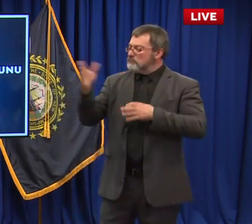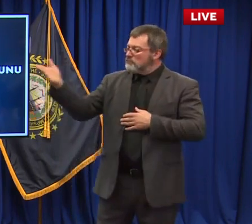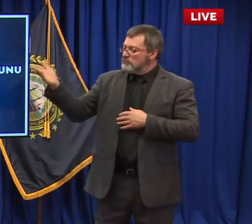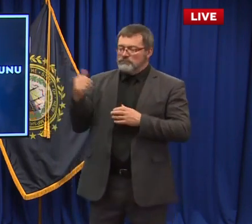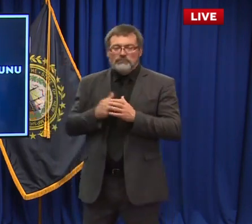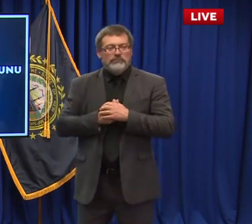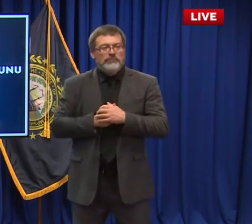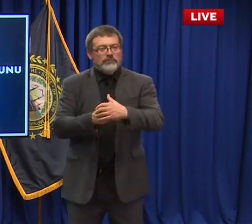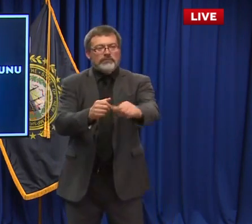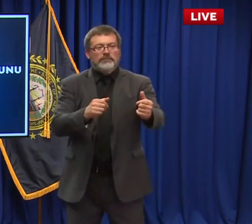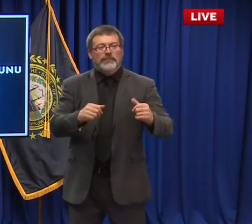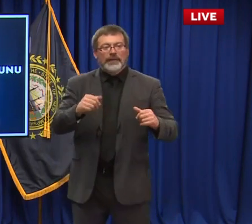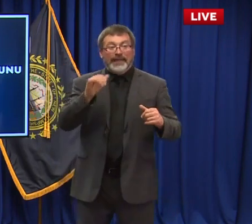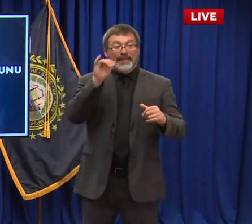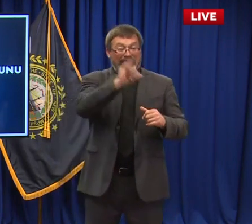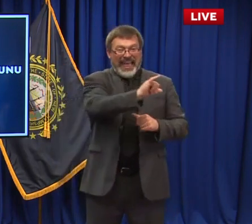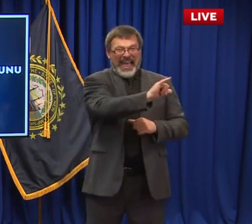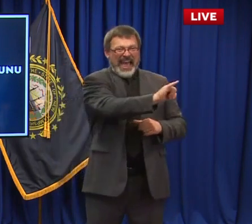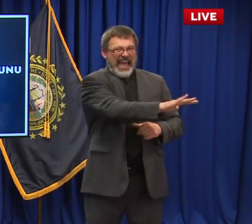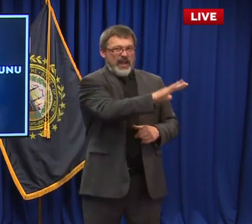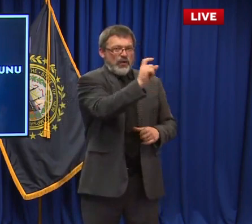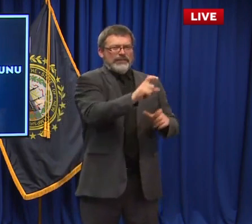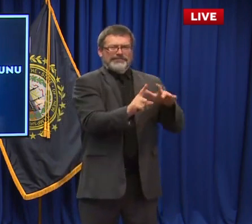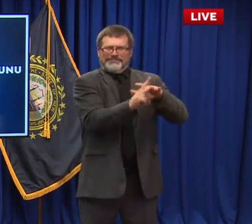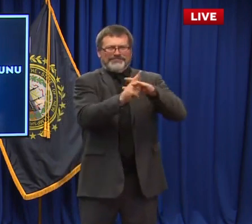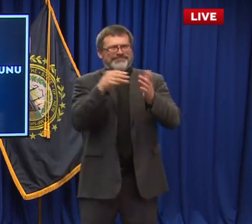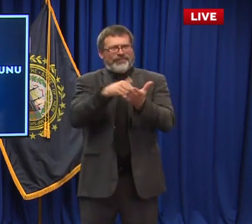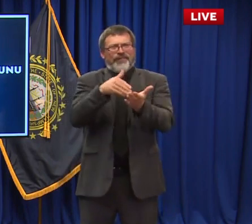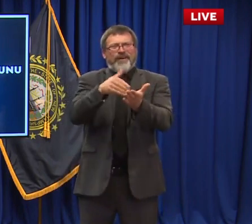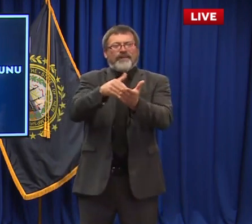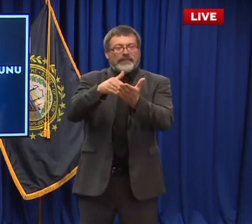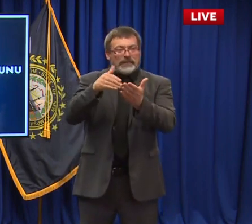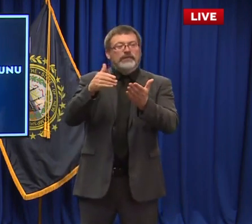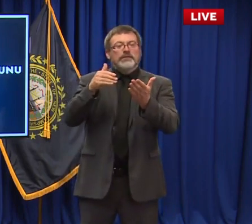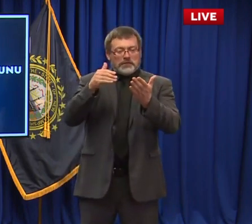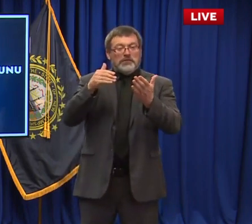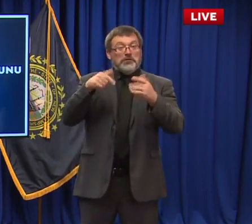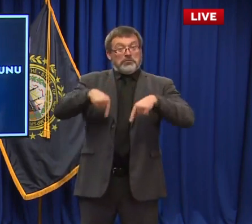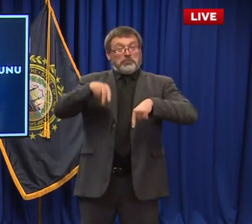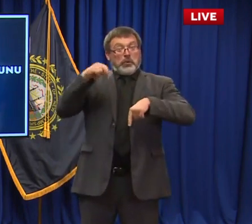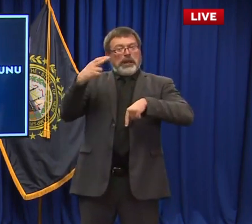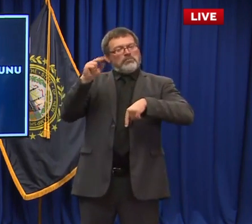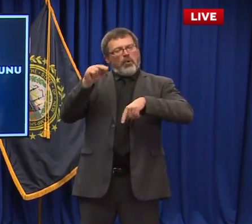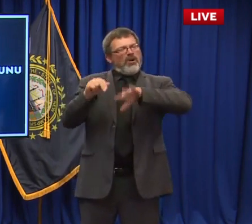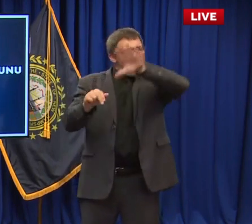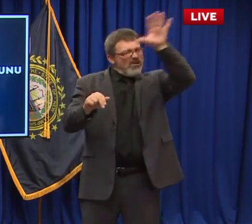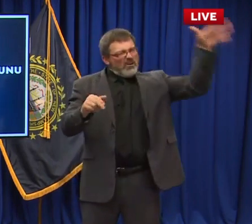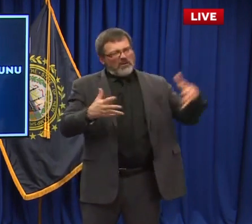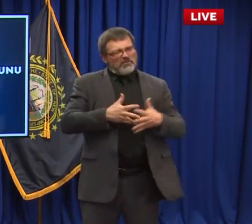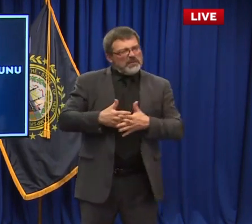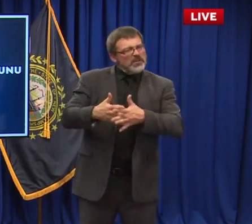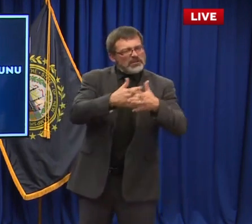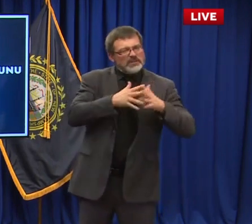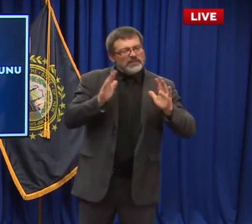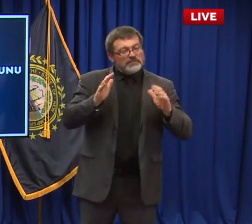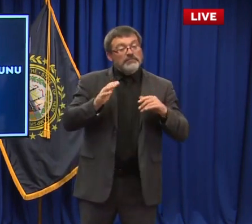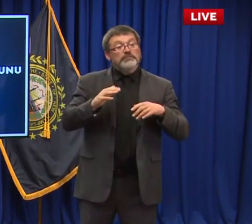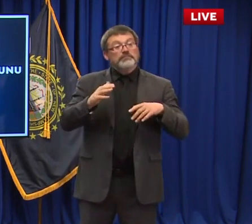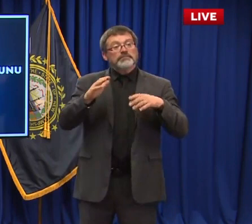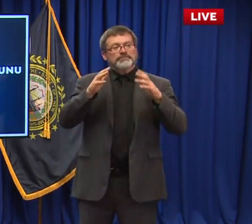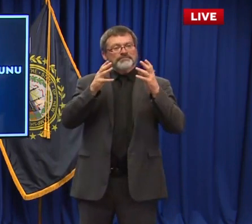THIS QUESTION OF HERD IMMUNITY IS ONE THAT HAS COME UP BEFORE BOTH IN NEW HAMPSHIRE -- -- NATIONALLY.